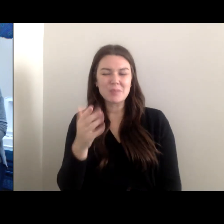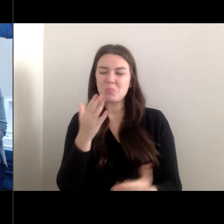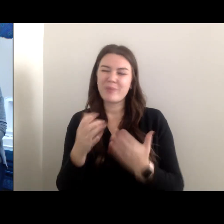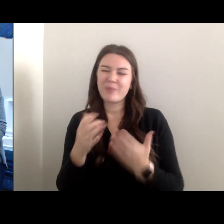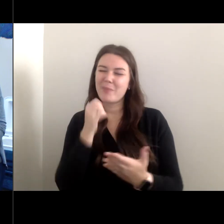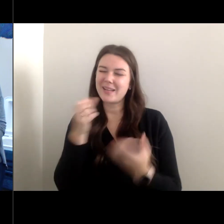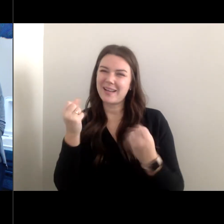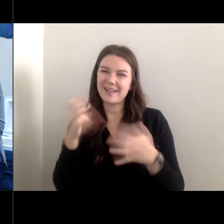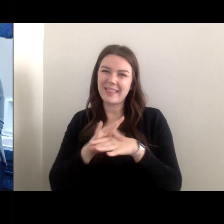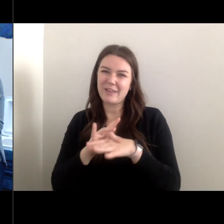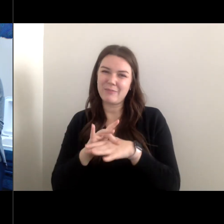from those little crab.